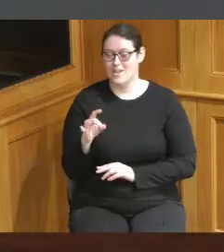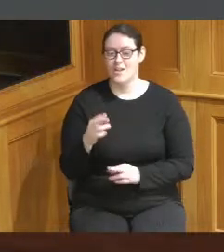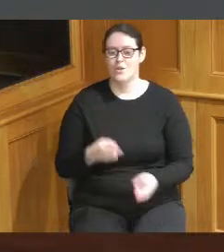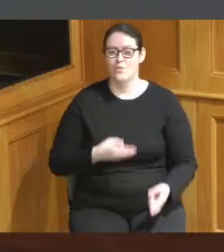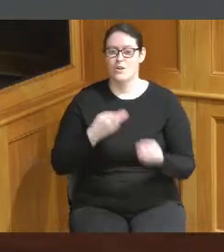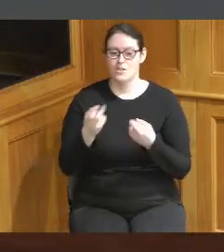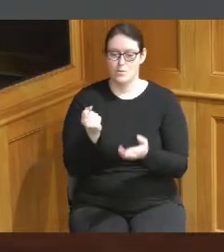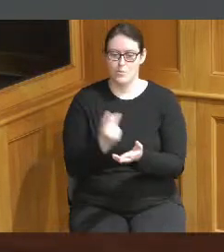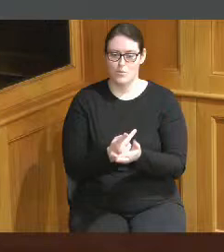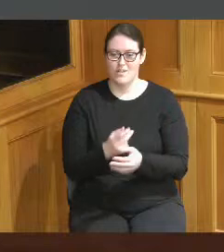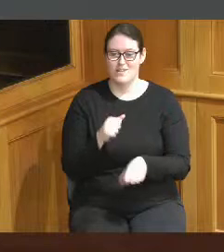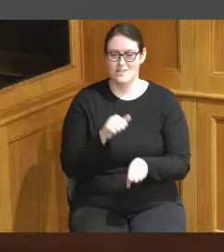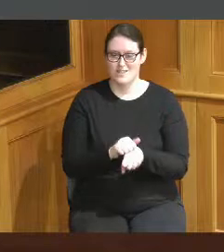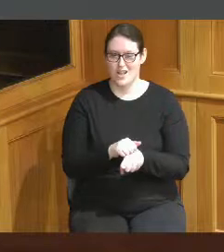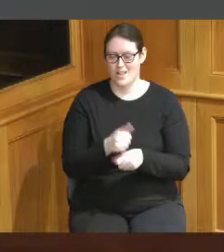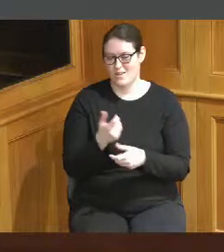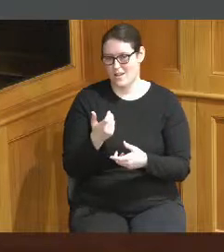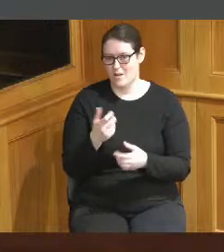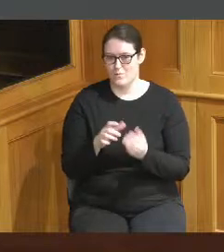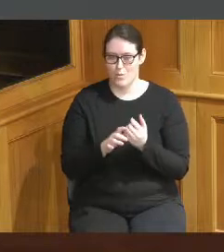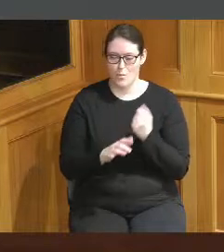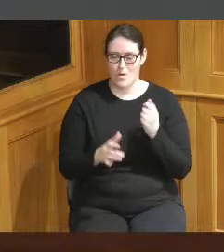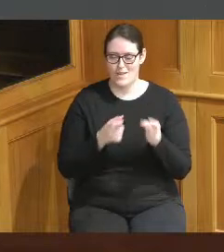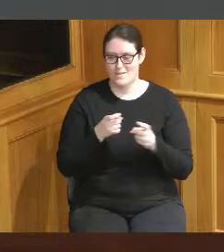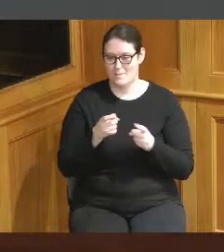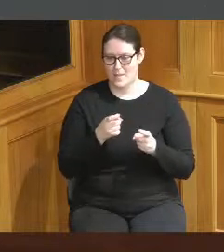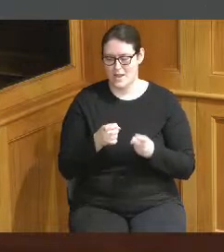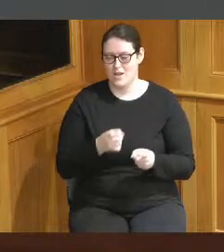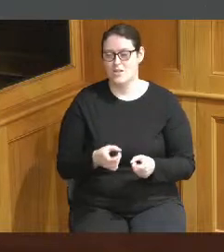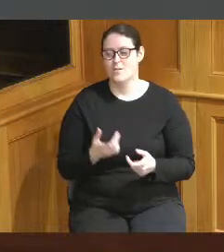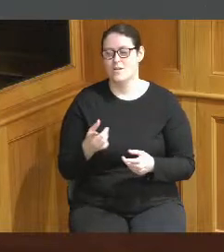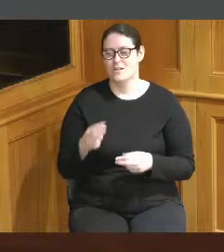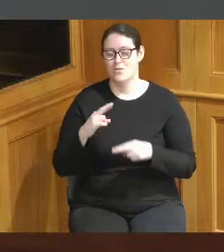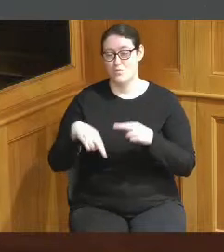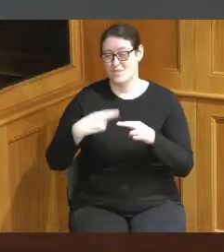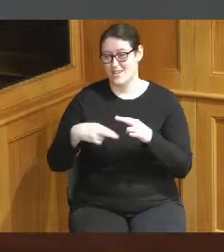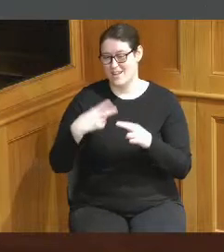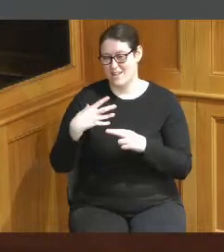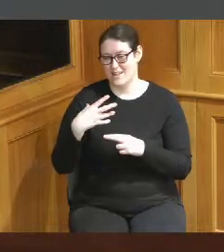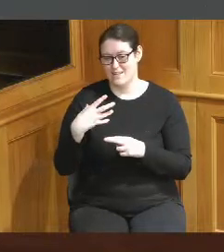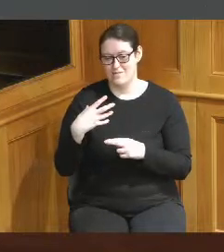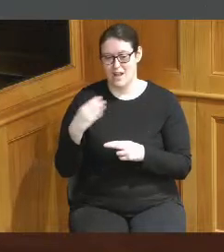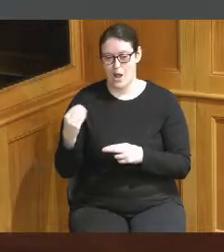and at the end they can't get a cap and gown and I don't want us rushing at the last minute so so